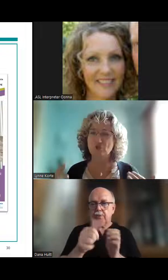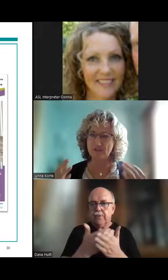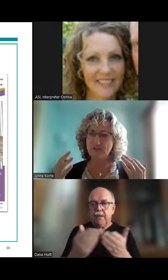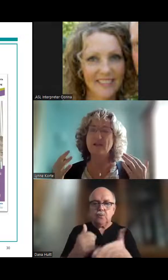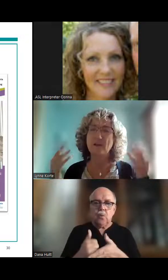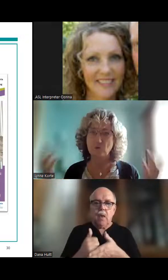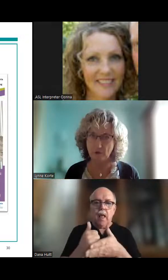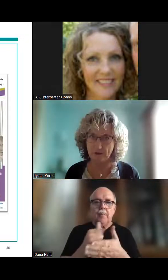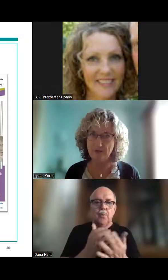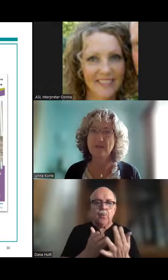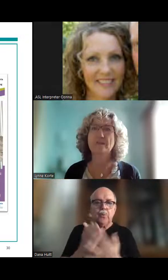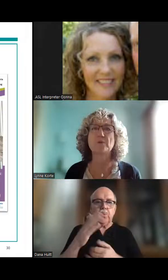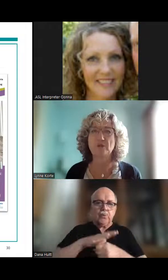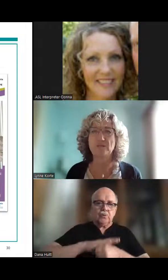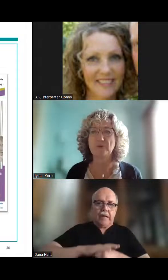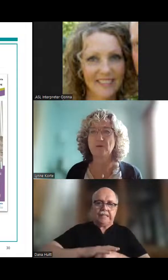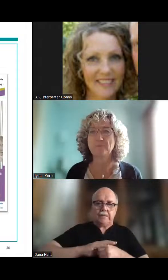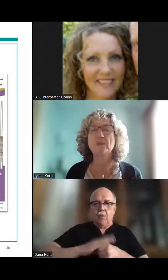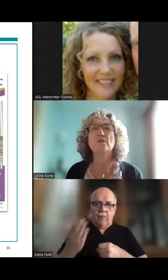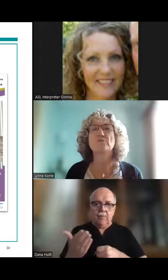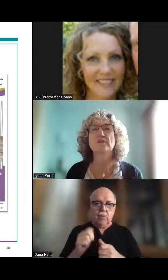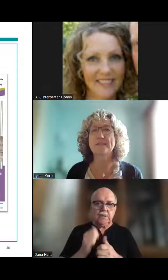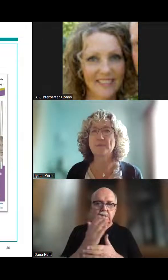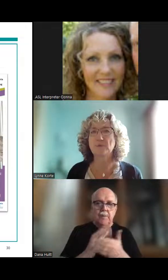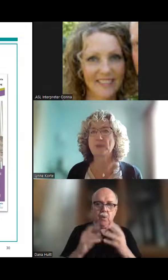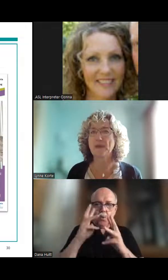themselves. You can also use the WA Cares benefit in